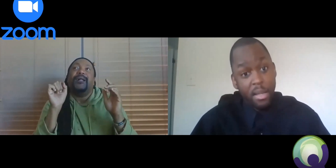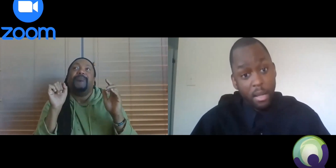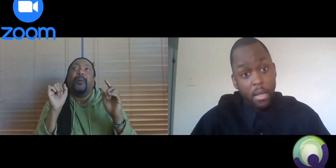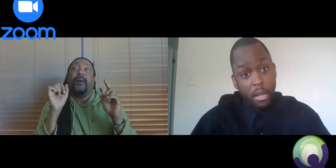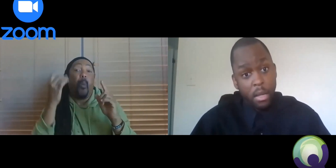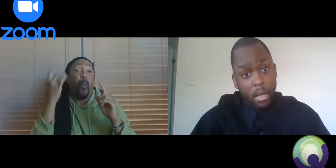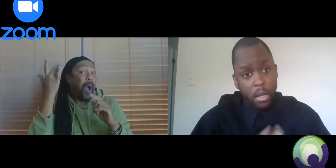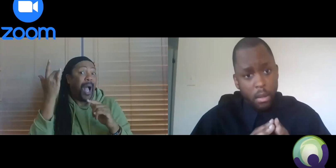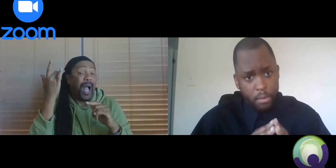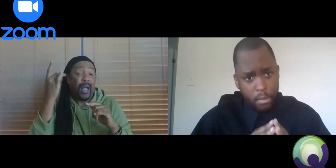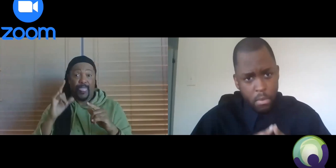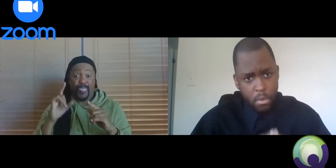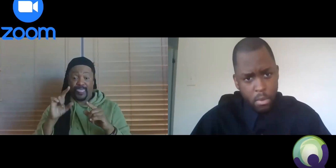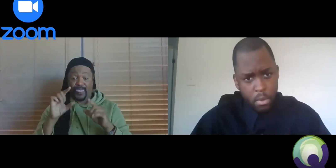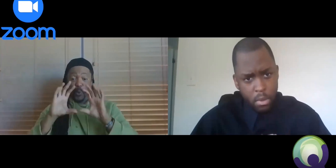Jonathan: Wow